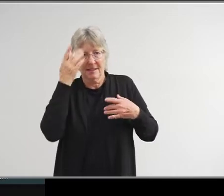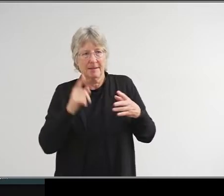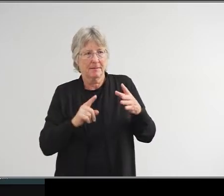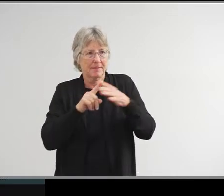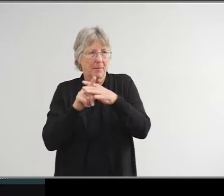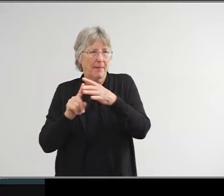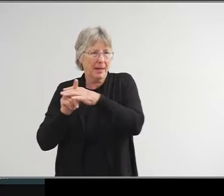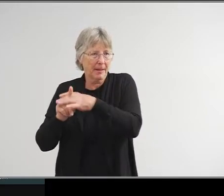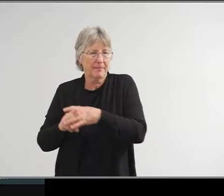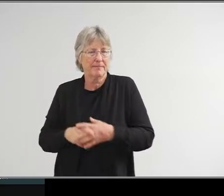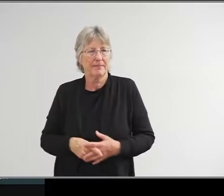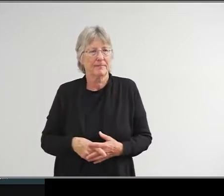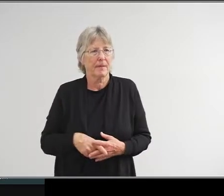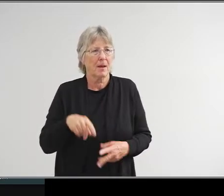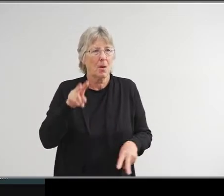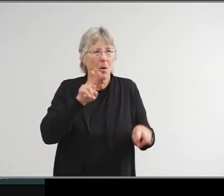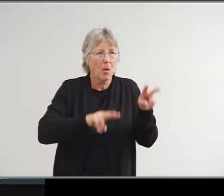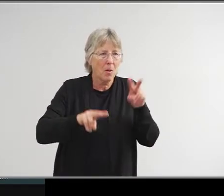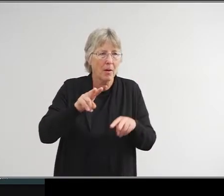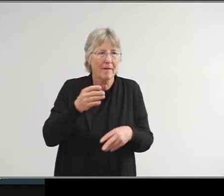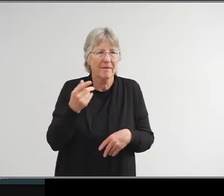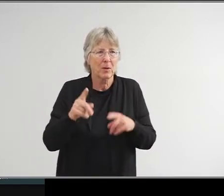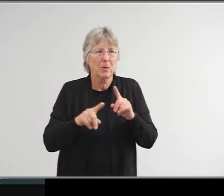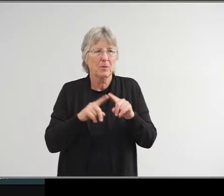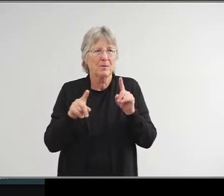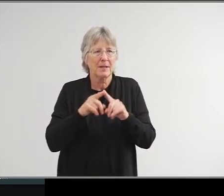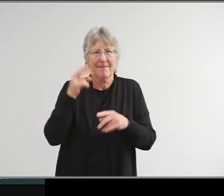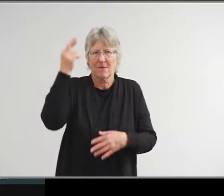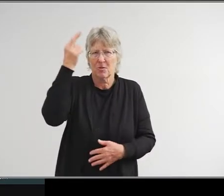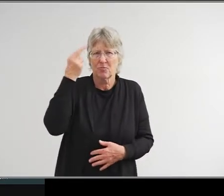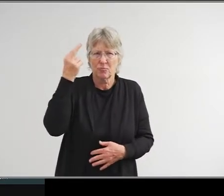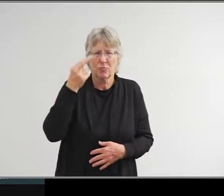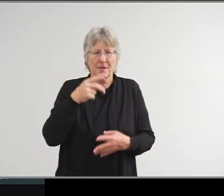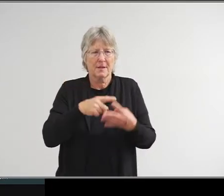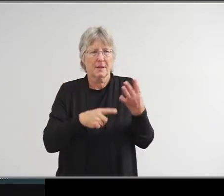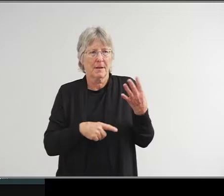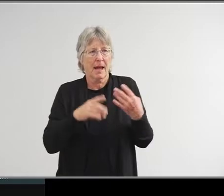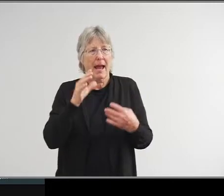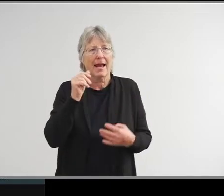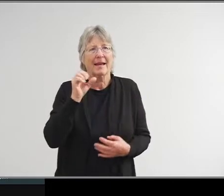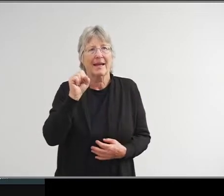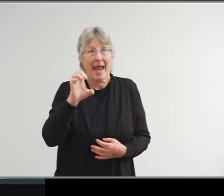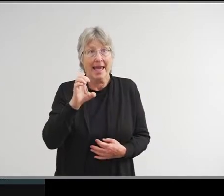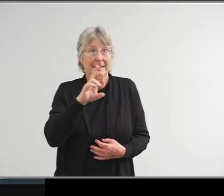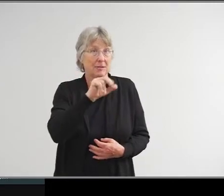And we are looking at a couple of factors one, the case rate within those programs